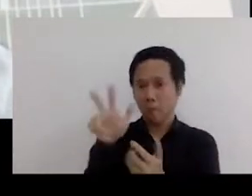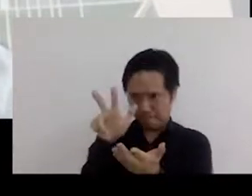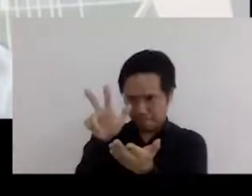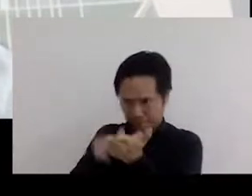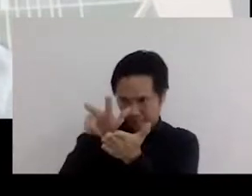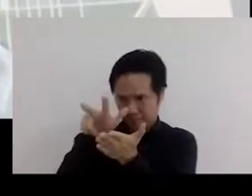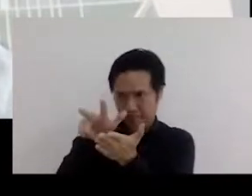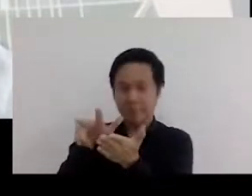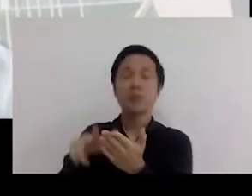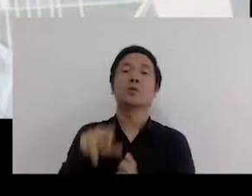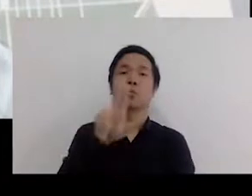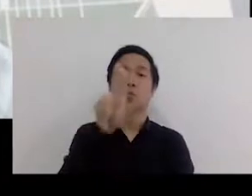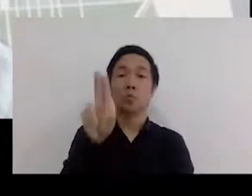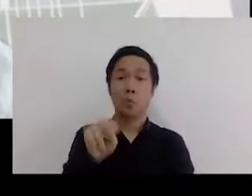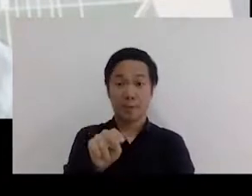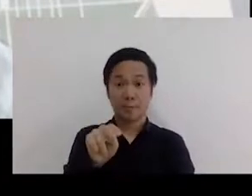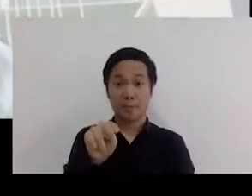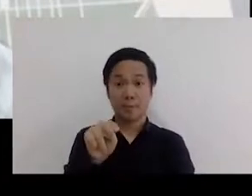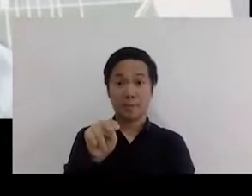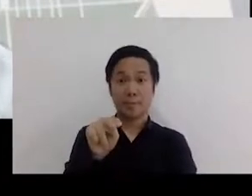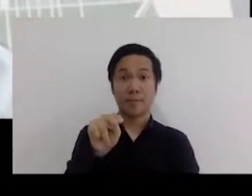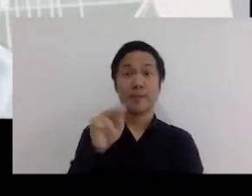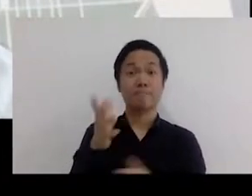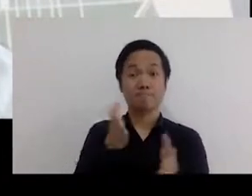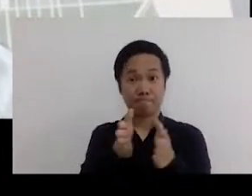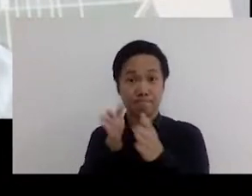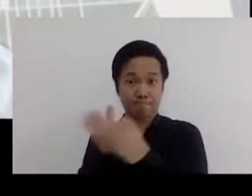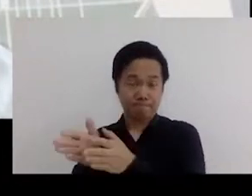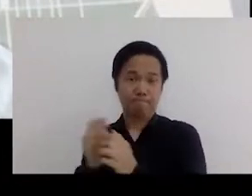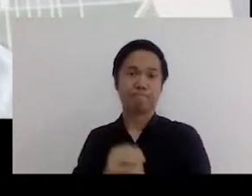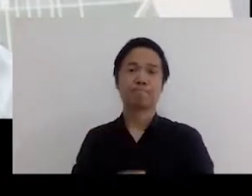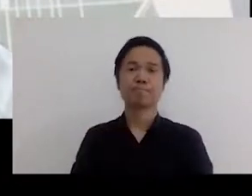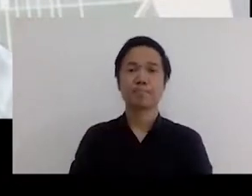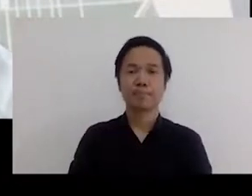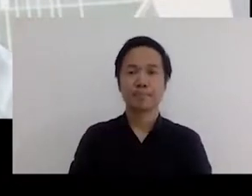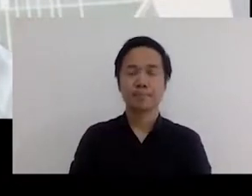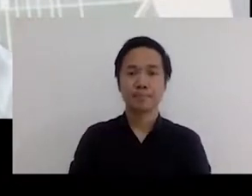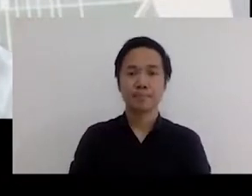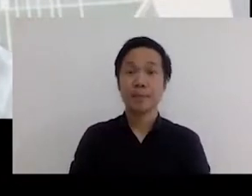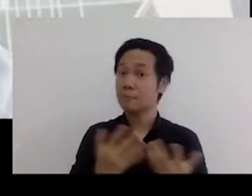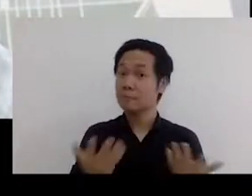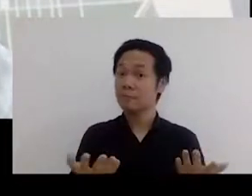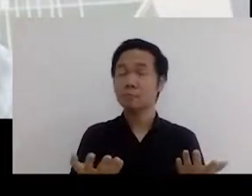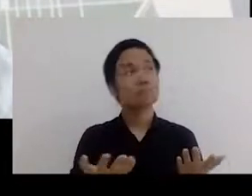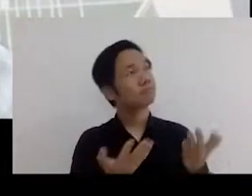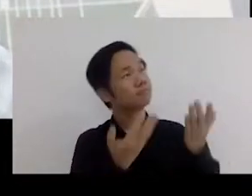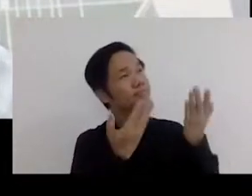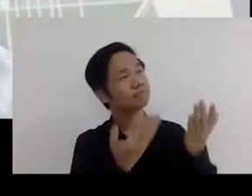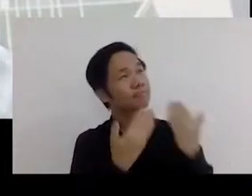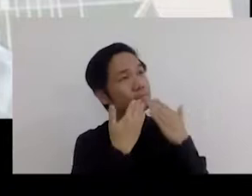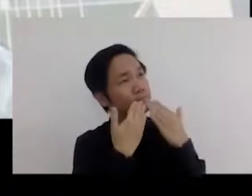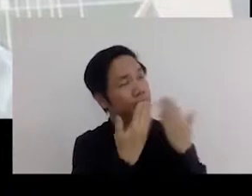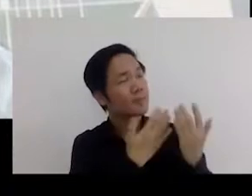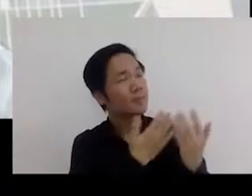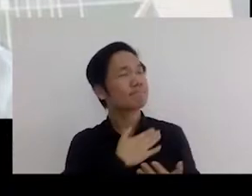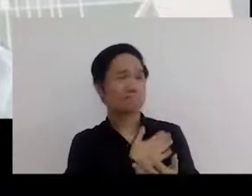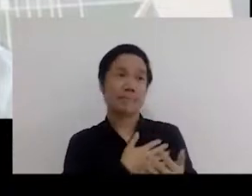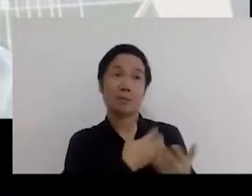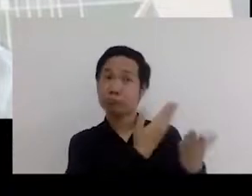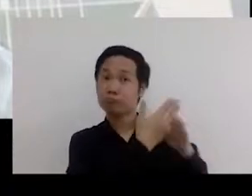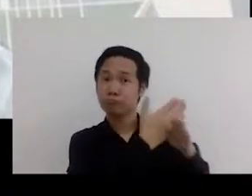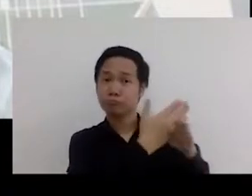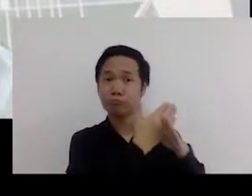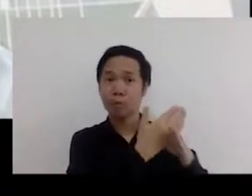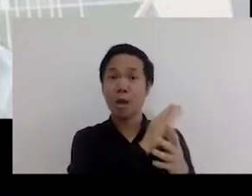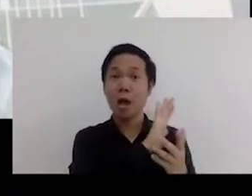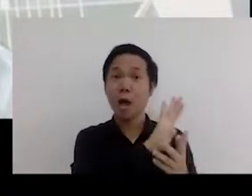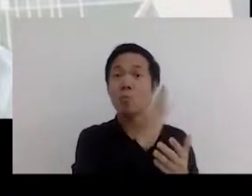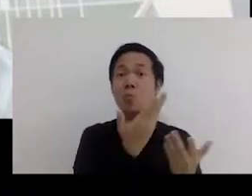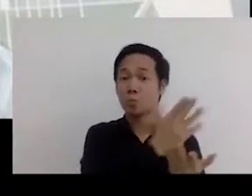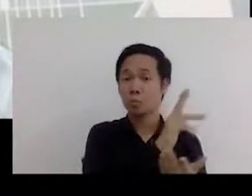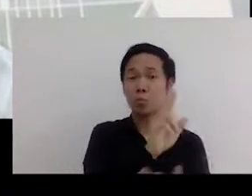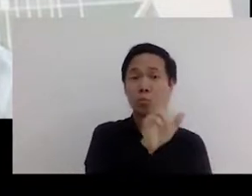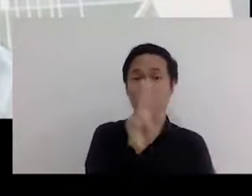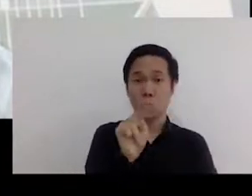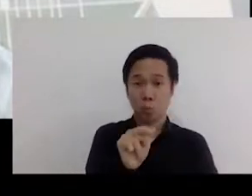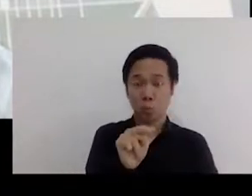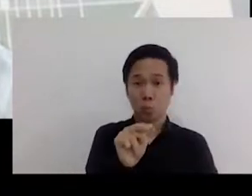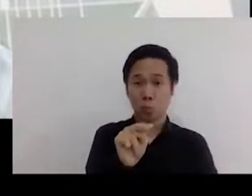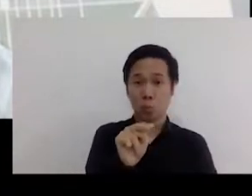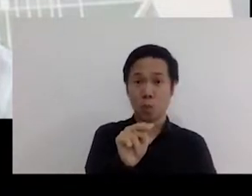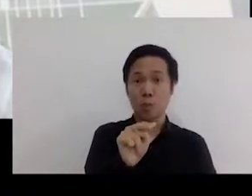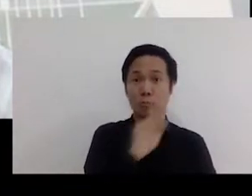how the UN and the UN country teams can better partner with governments, with stakeholders, to develop disability-inclusive responses,